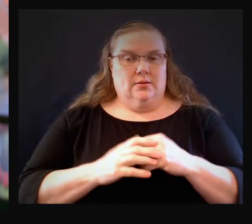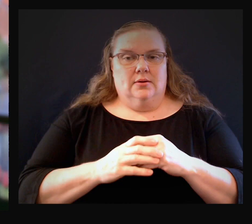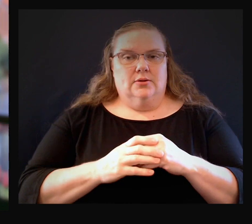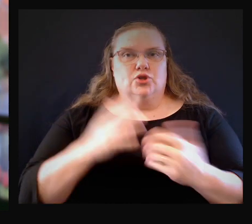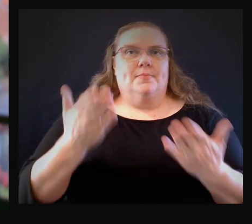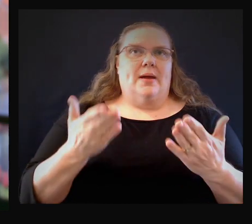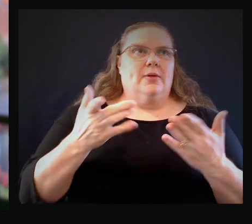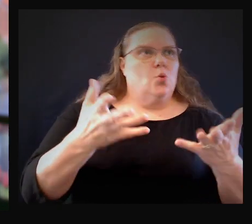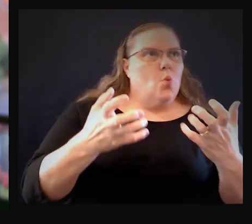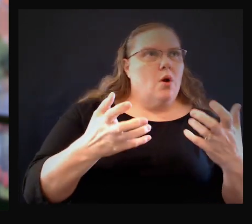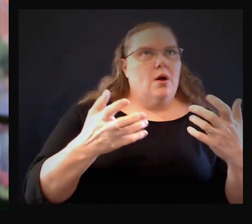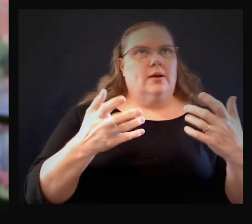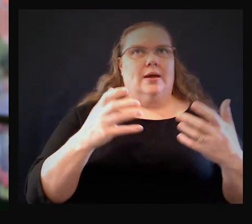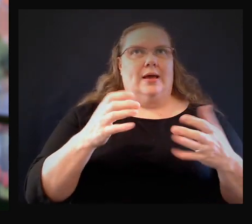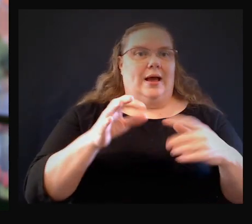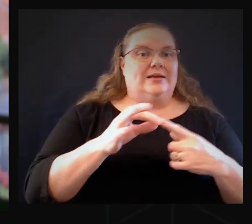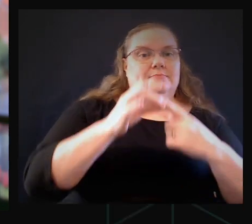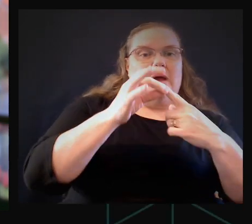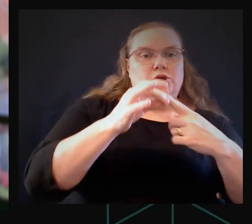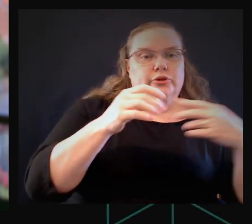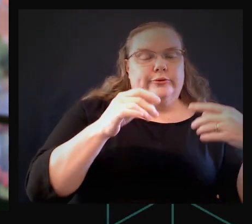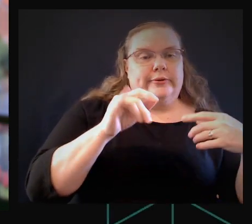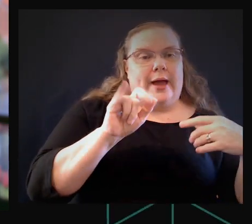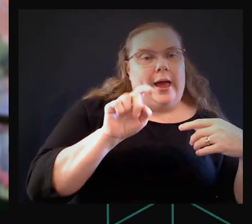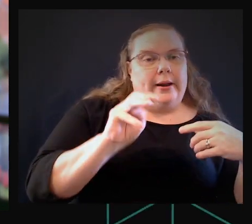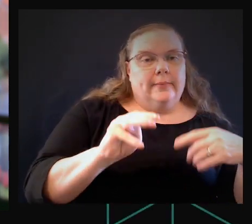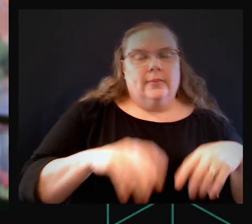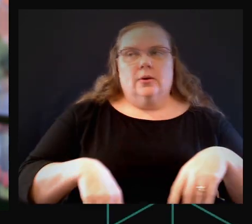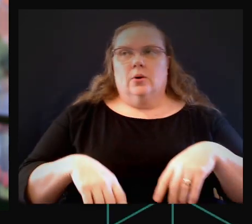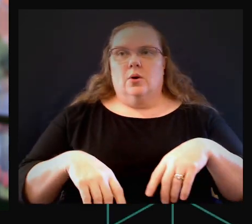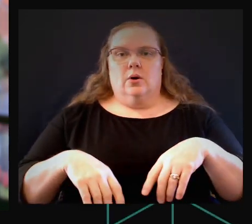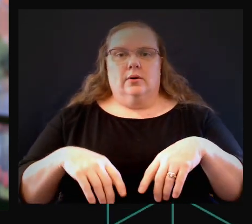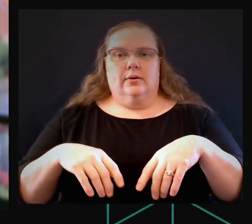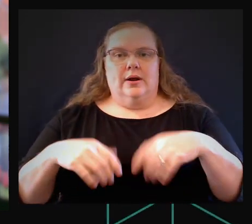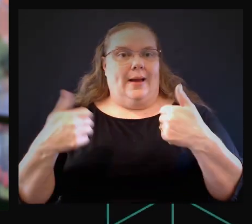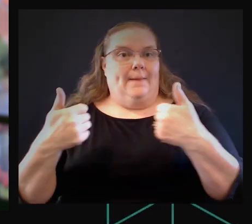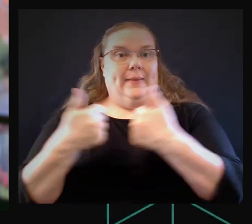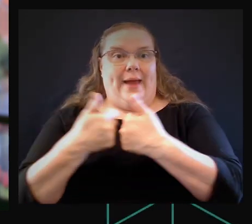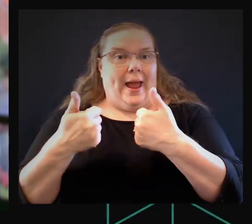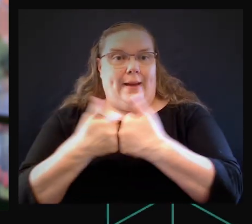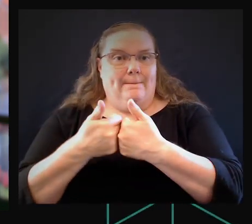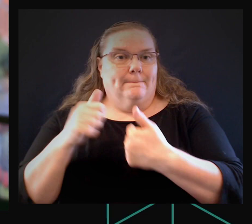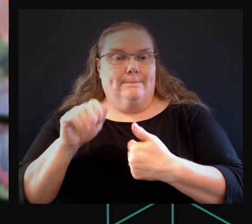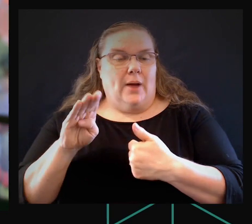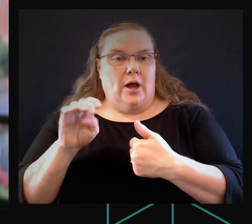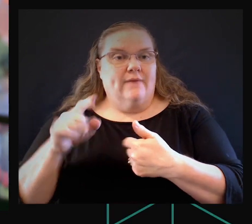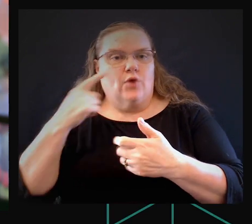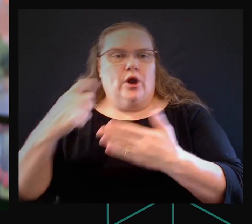where armor is cheaper, or if you want to add a new game mode where you have a brand new ticket currency to purchase items,